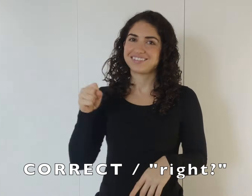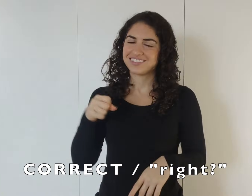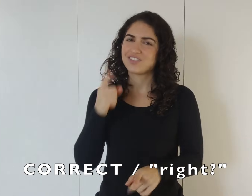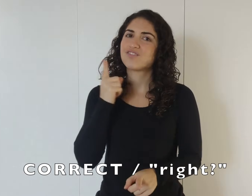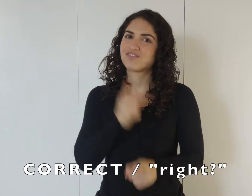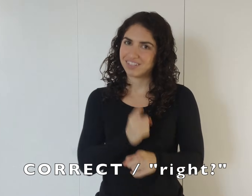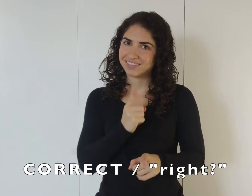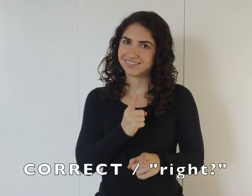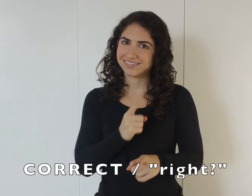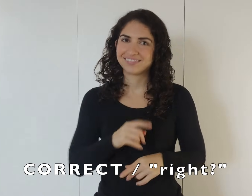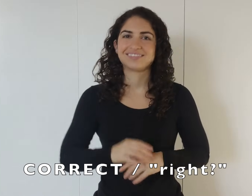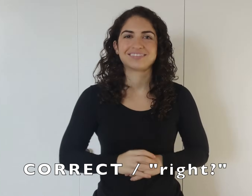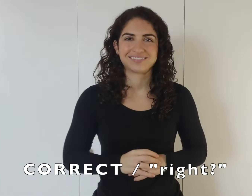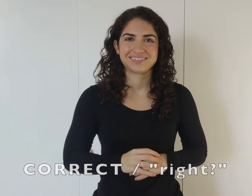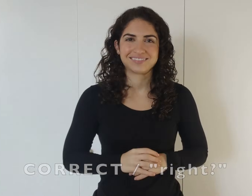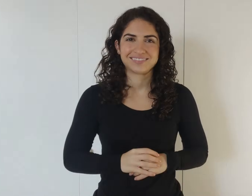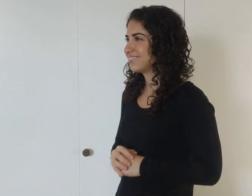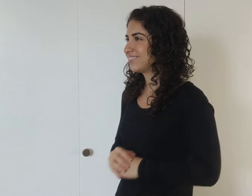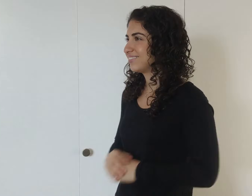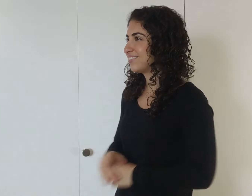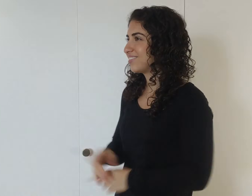"Yes, it's correct."